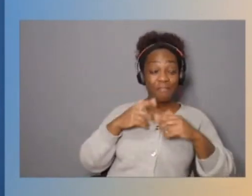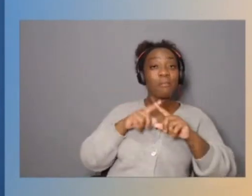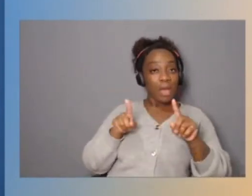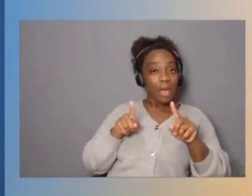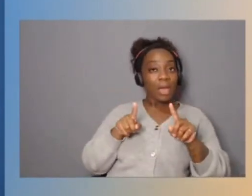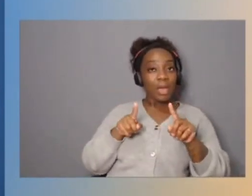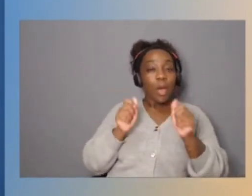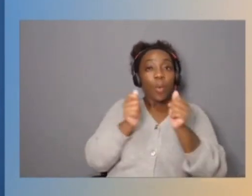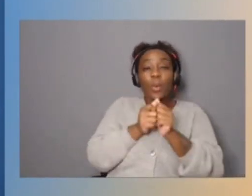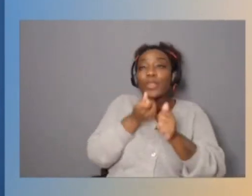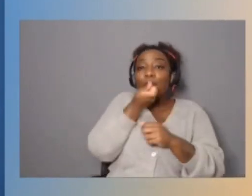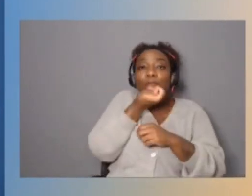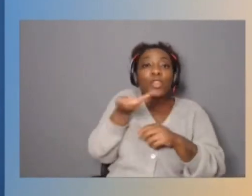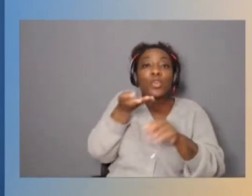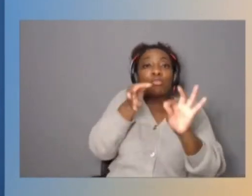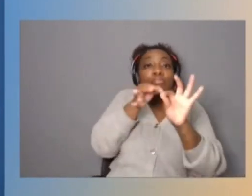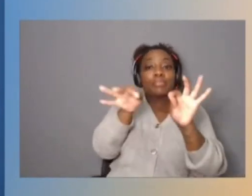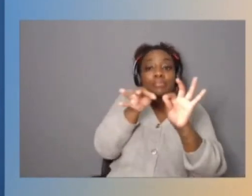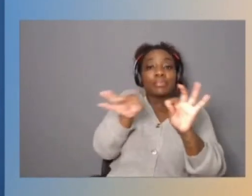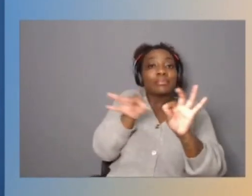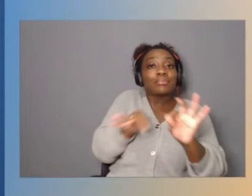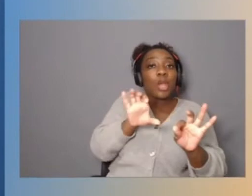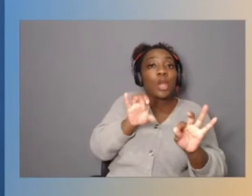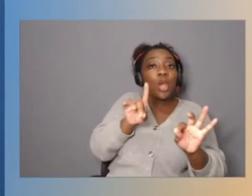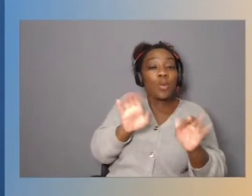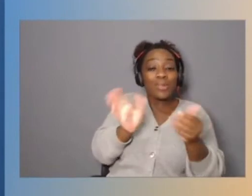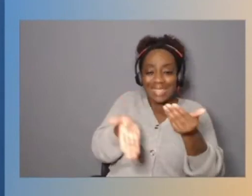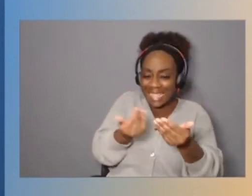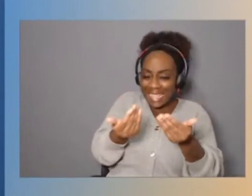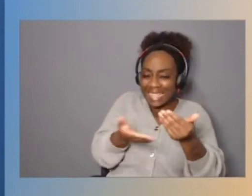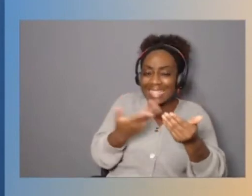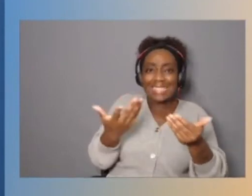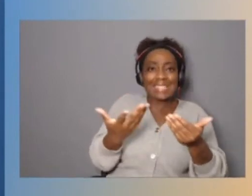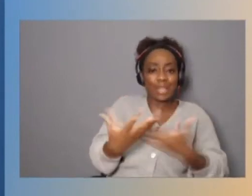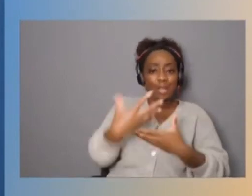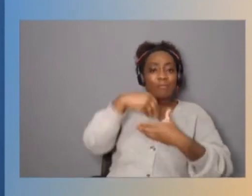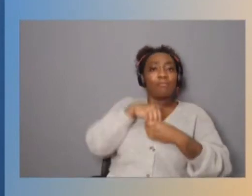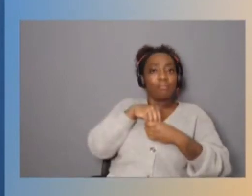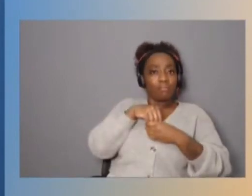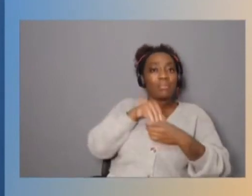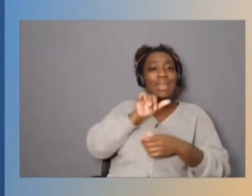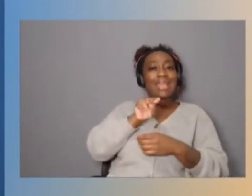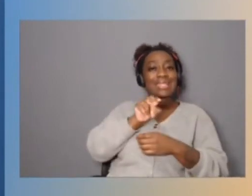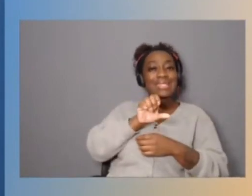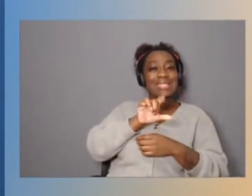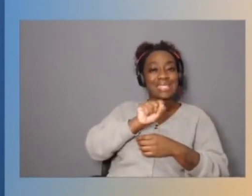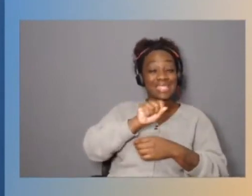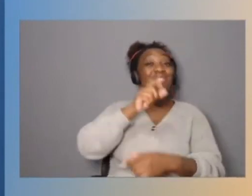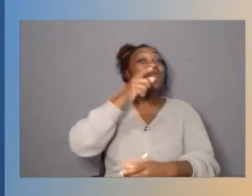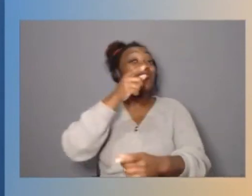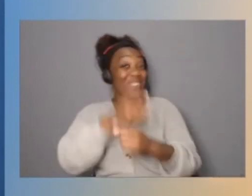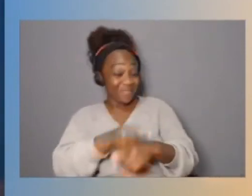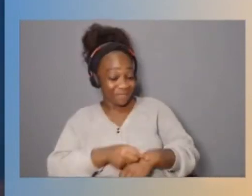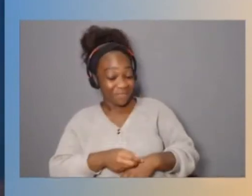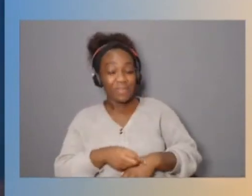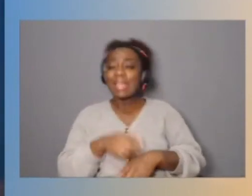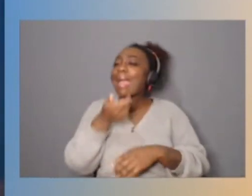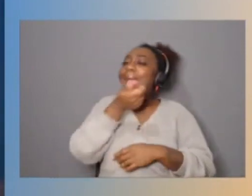so really easy to adopt these instances. Yep. So do you have any guidance for customers who are seeing out there?